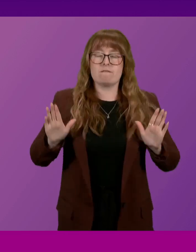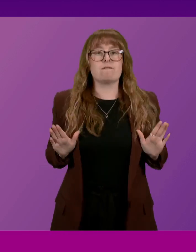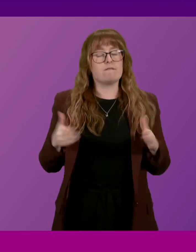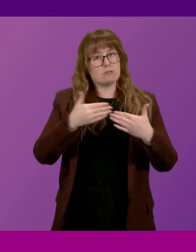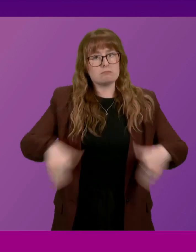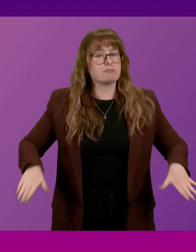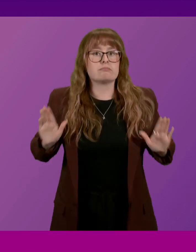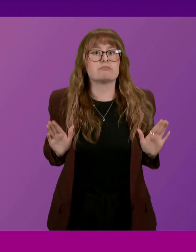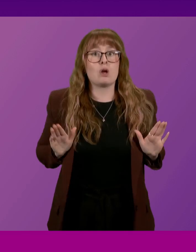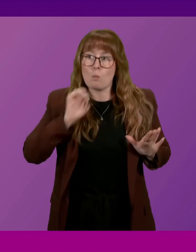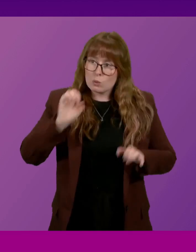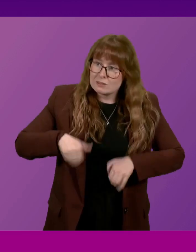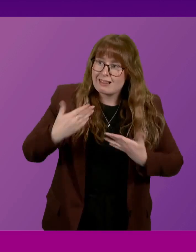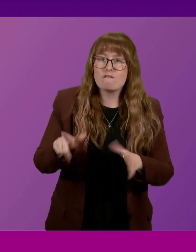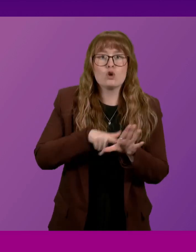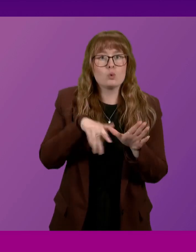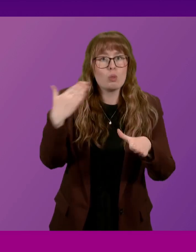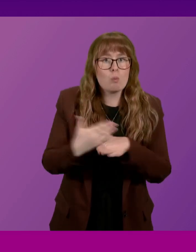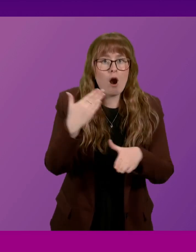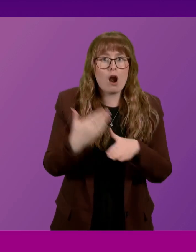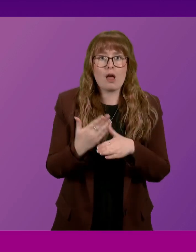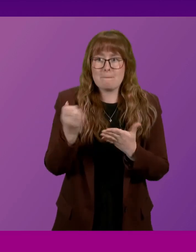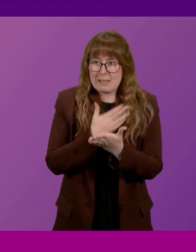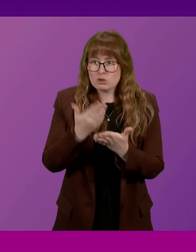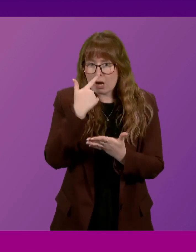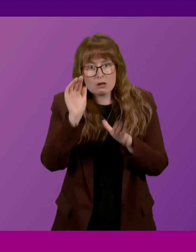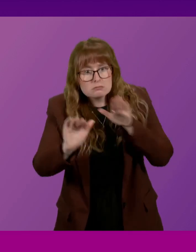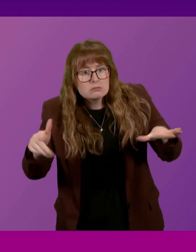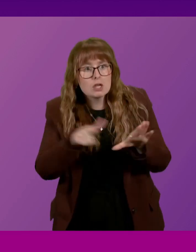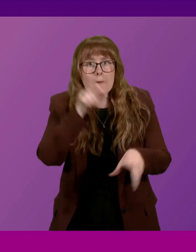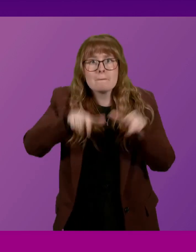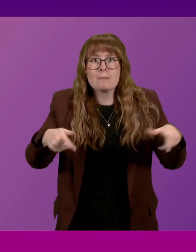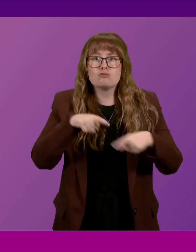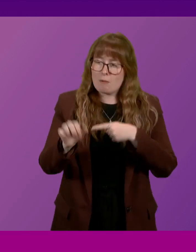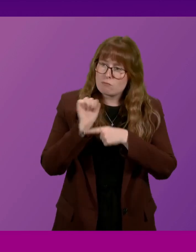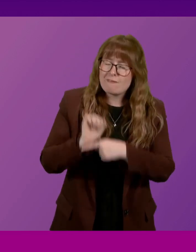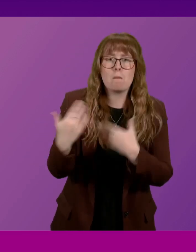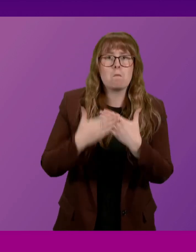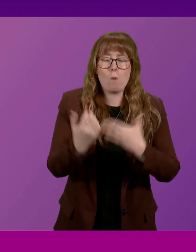youth work and policing that reach out to young people to help to prevent further incidents?